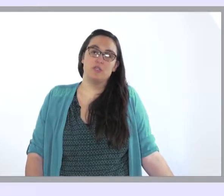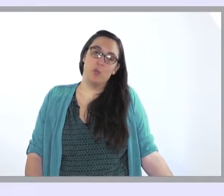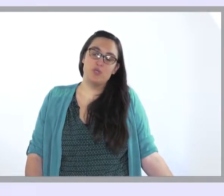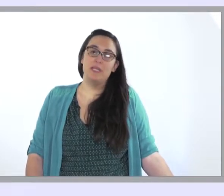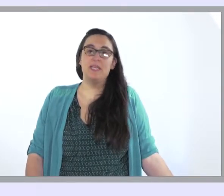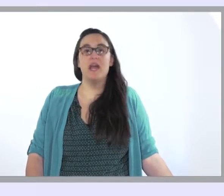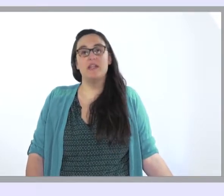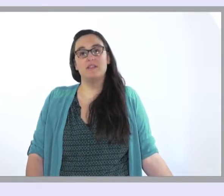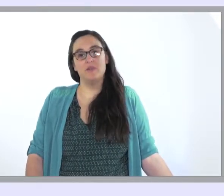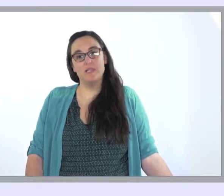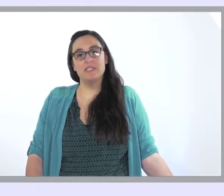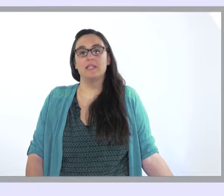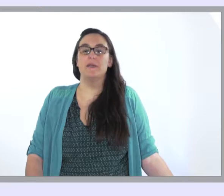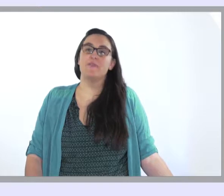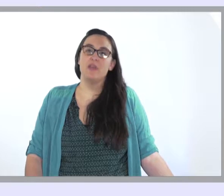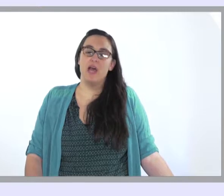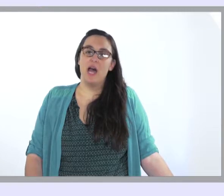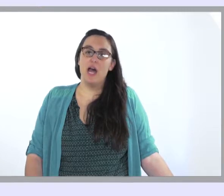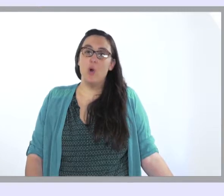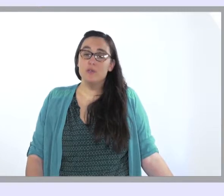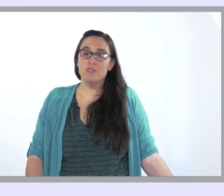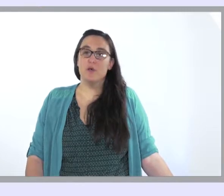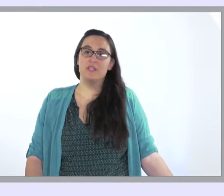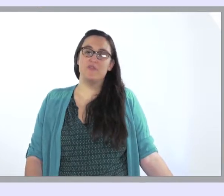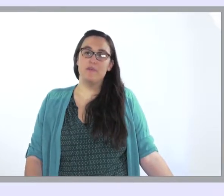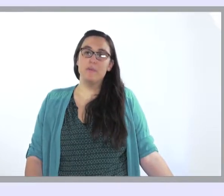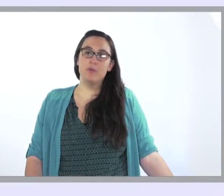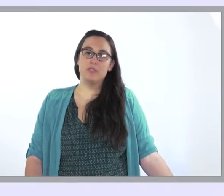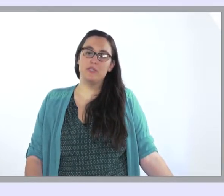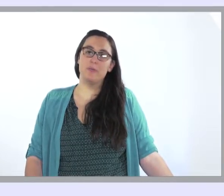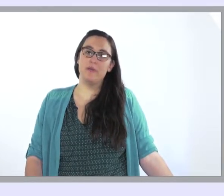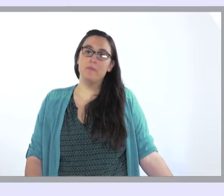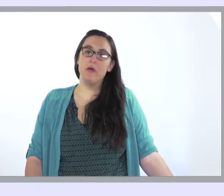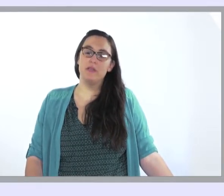socially and linguistically. It is also very important to bear in mind